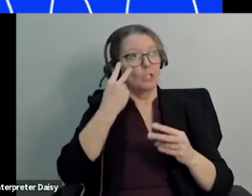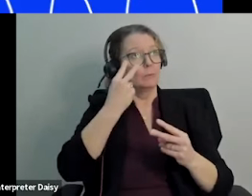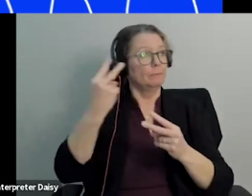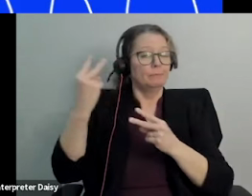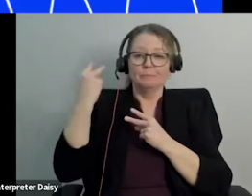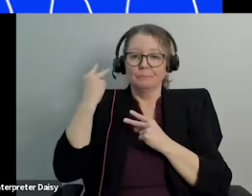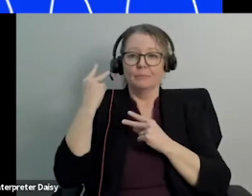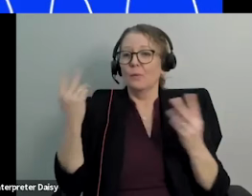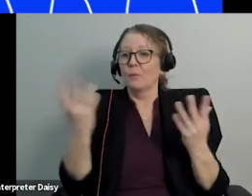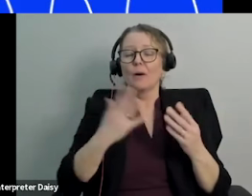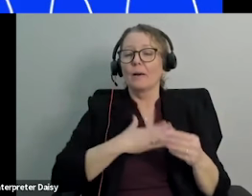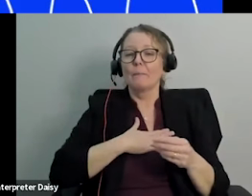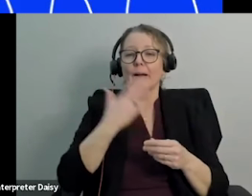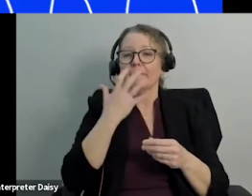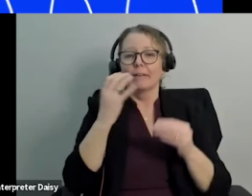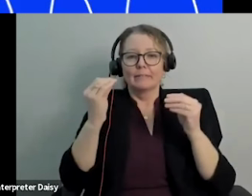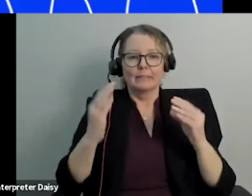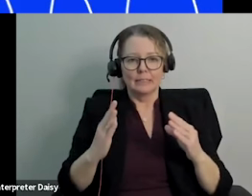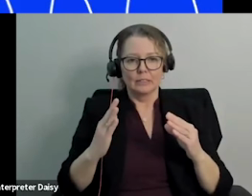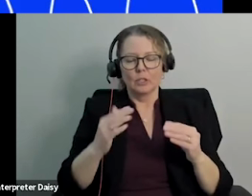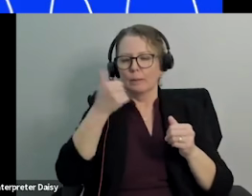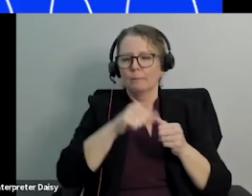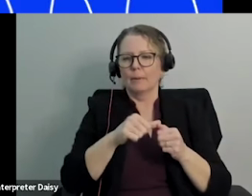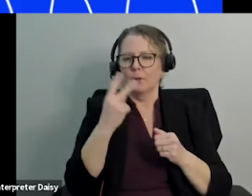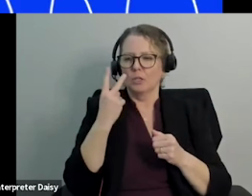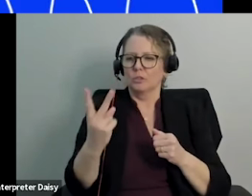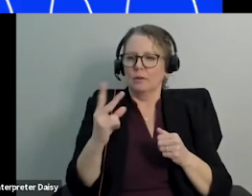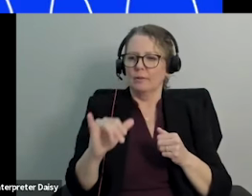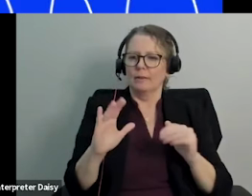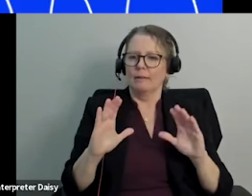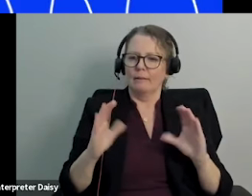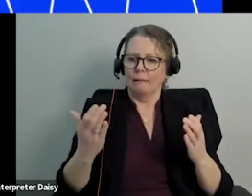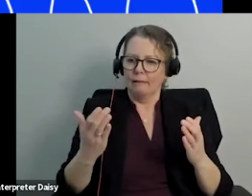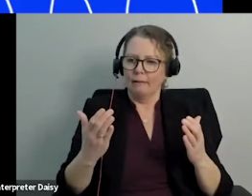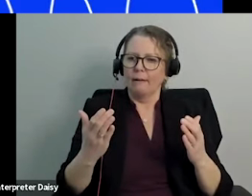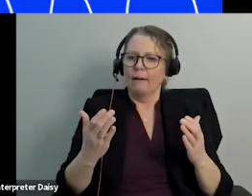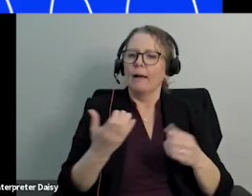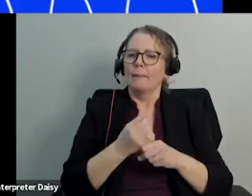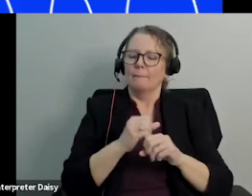I am taken back to a classroom where I saw the importance of making learning equitable for all.